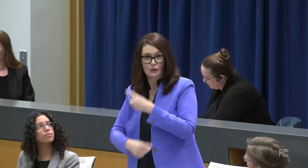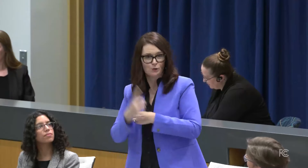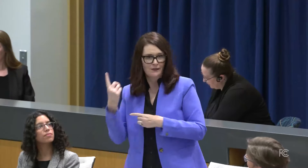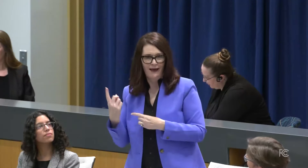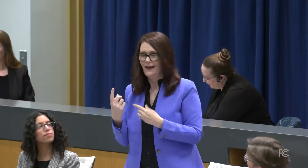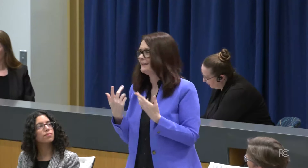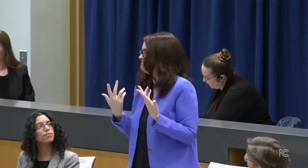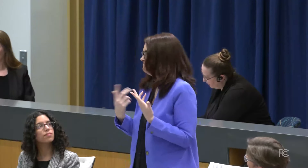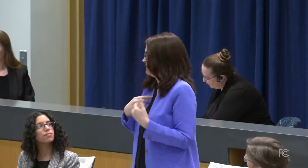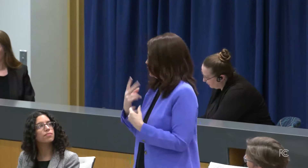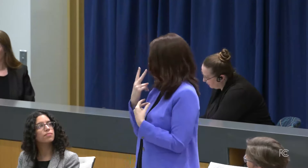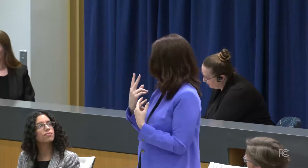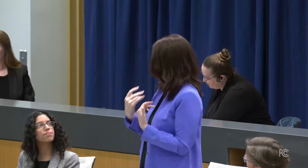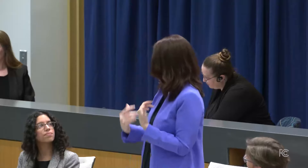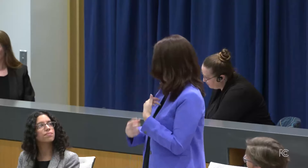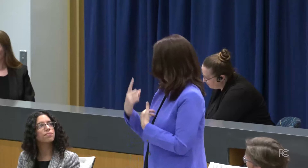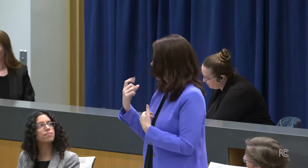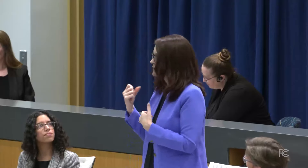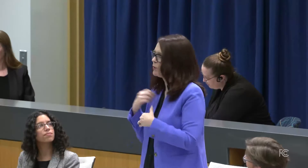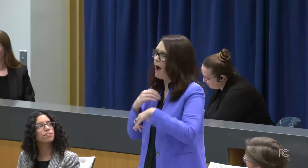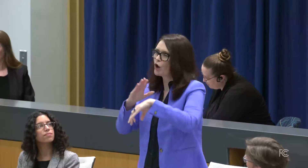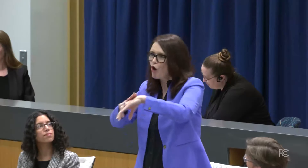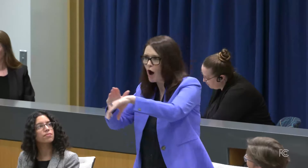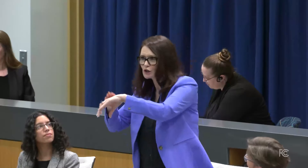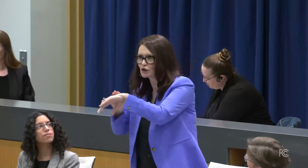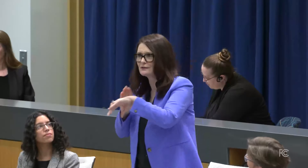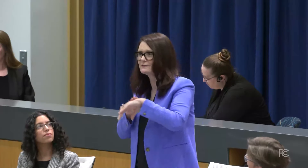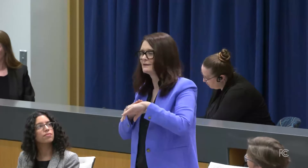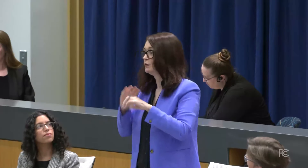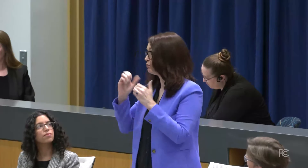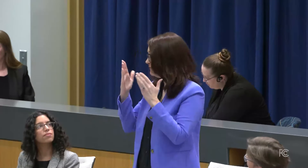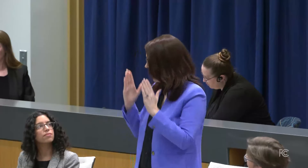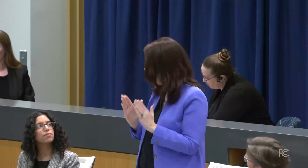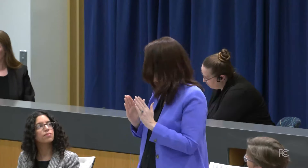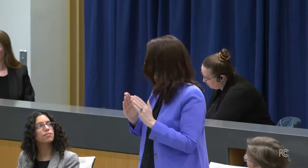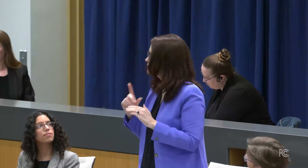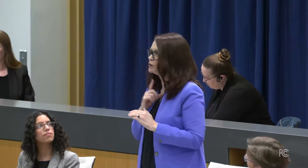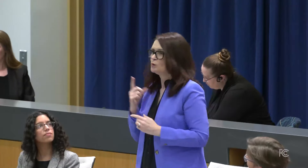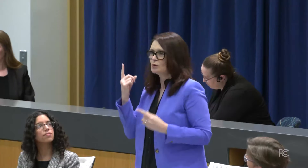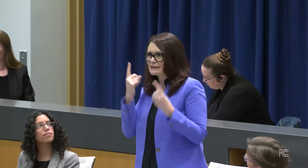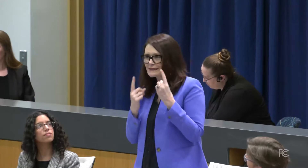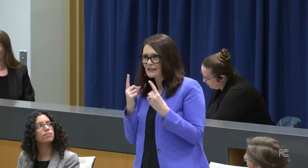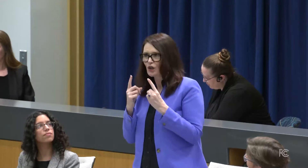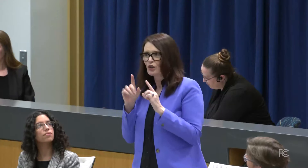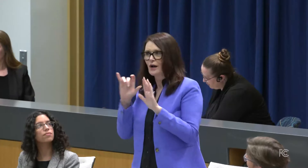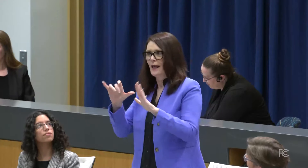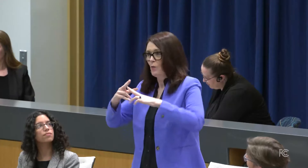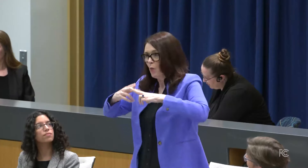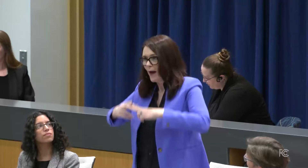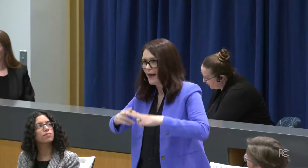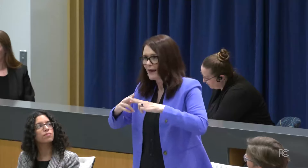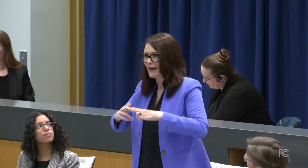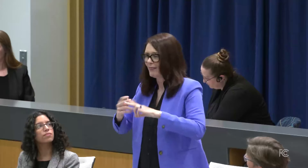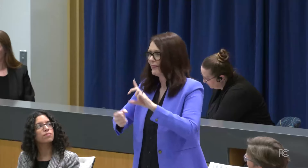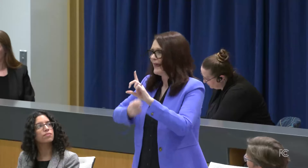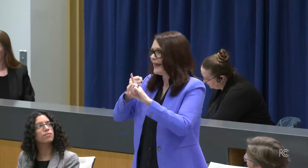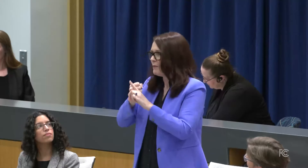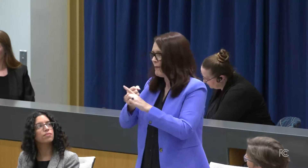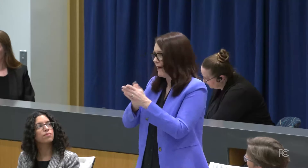ABLE TO SUPPORT AUTOMATED USE OF INTERPRETERS OR AUTOMATED USE OF ASL. AND WE'RE JUST NOT THERE YET. AND SO WE MAY BE ABLE TO USE